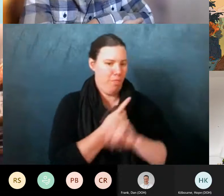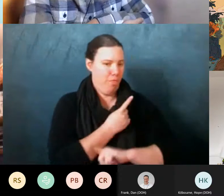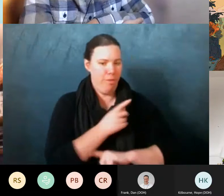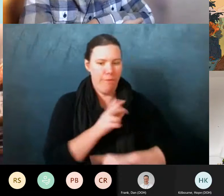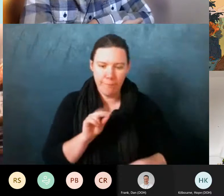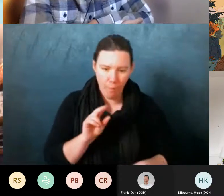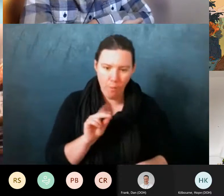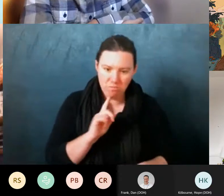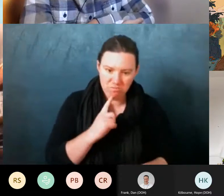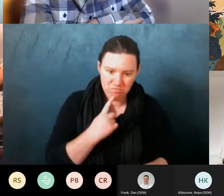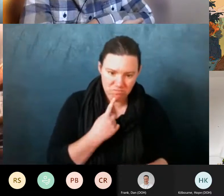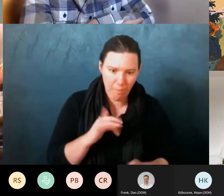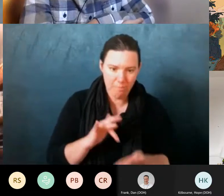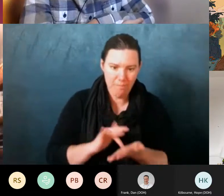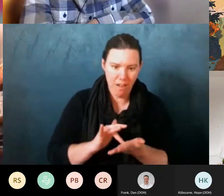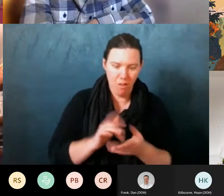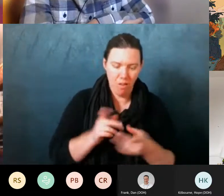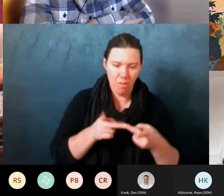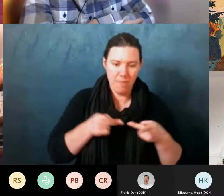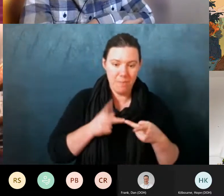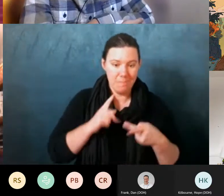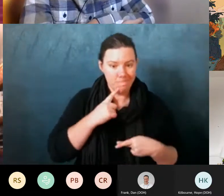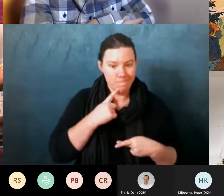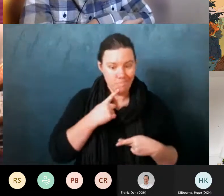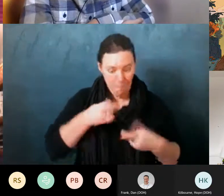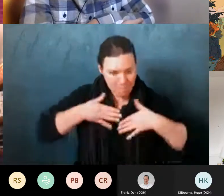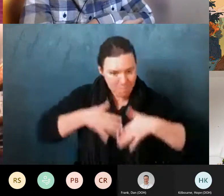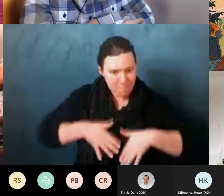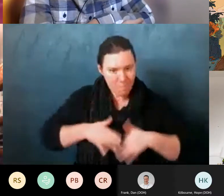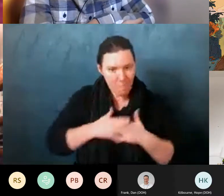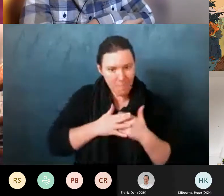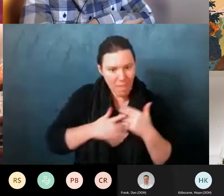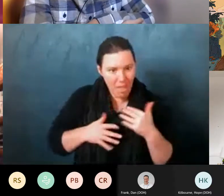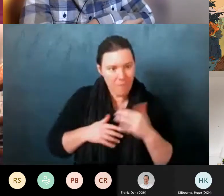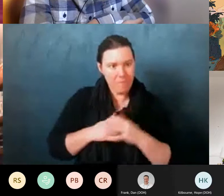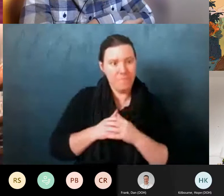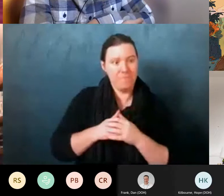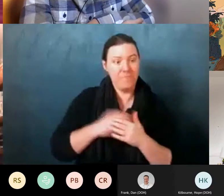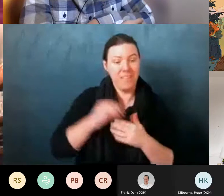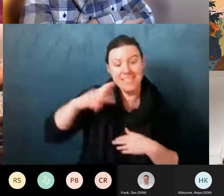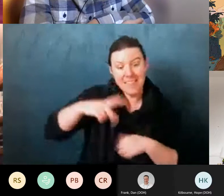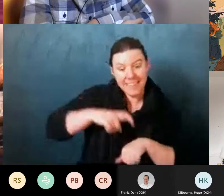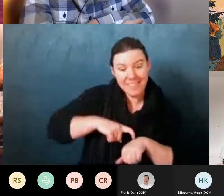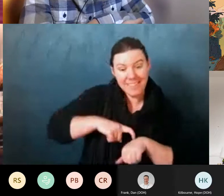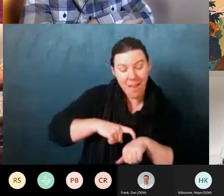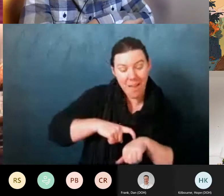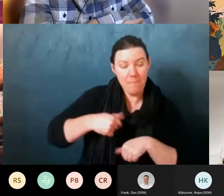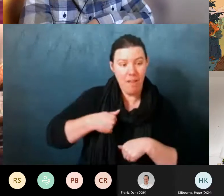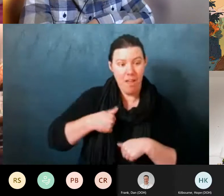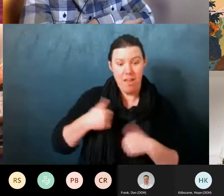and I had to wait in the emergency room for a significant amount of time with blood clots forming in my neck, my breathing was getting cut off